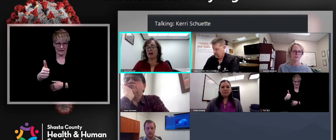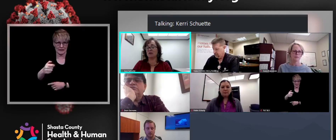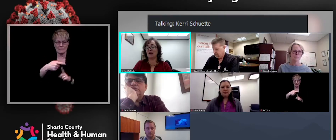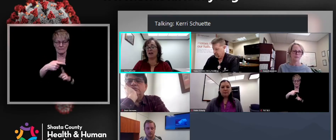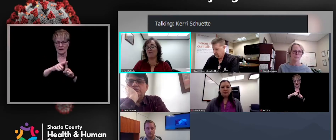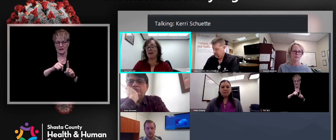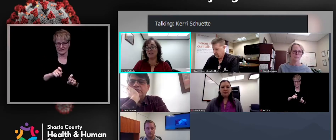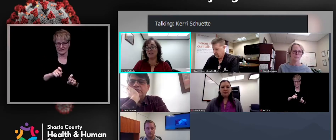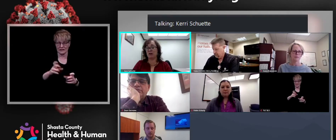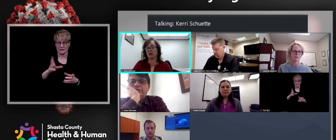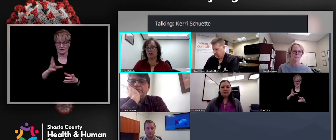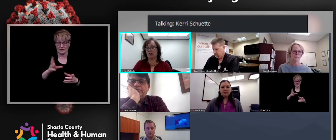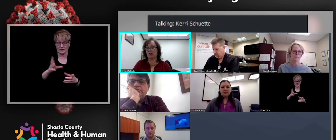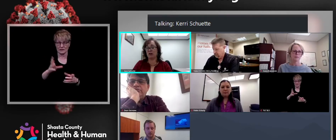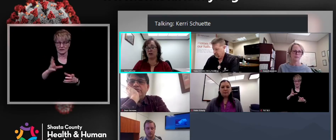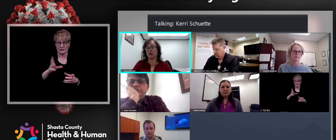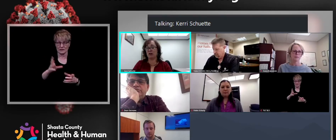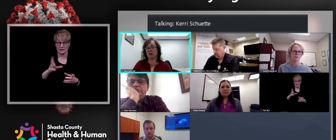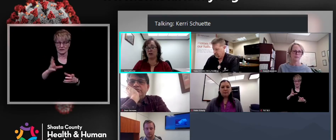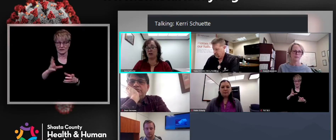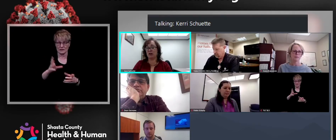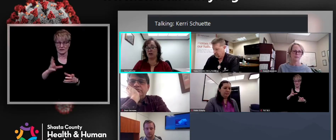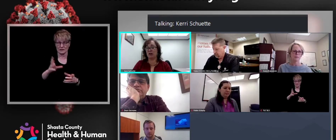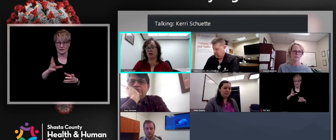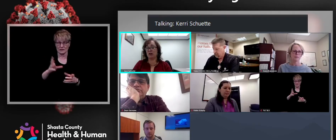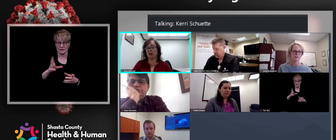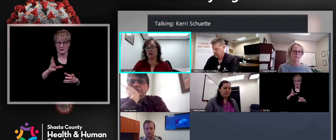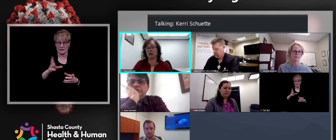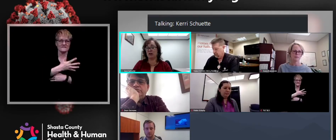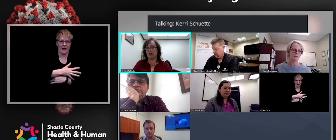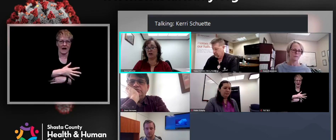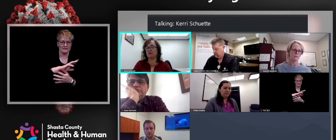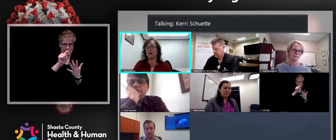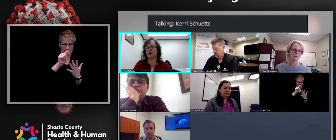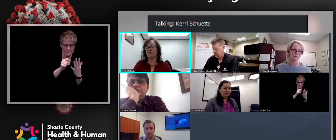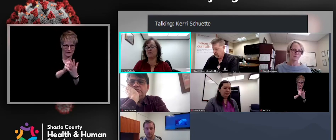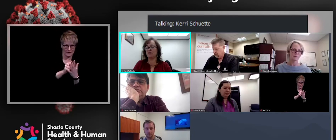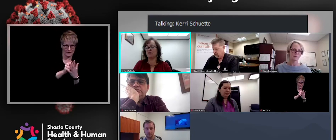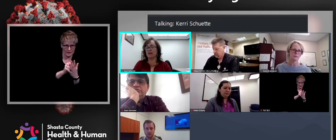actually a five day period from Thursday through Monday. Our highest number was 35 on Thursday,